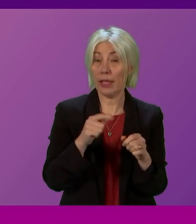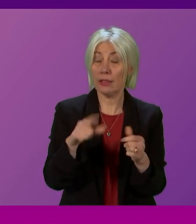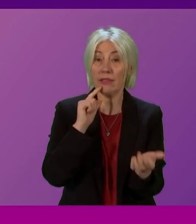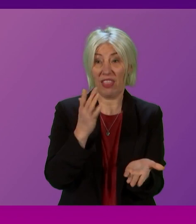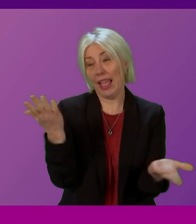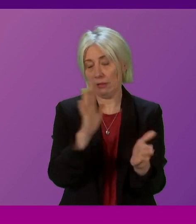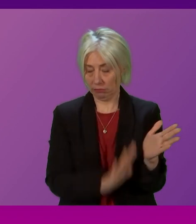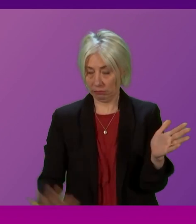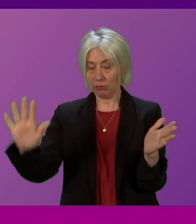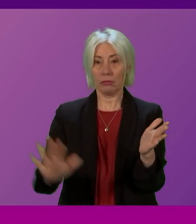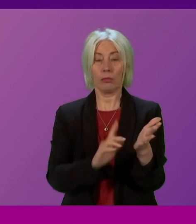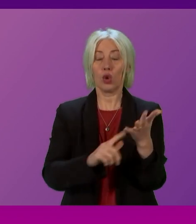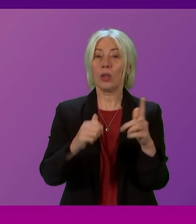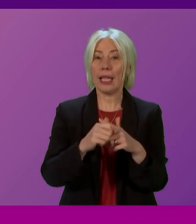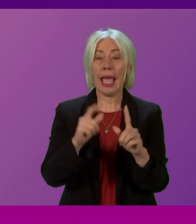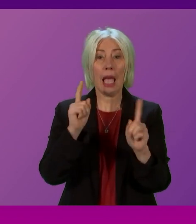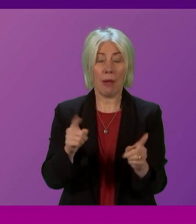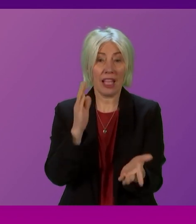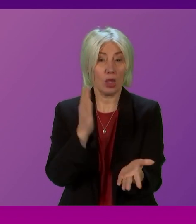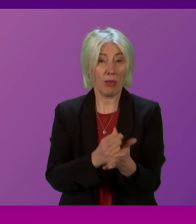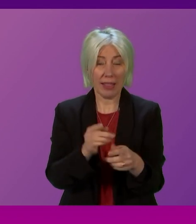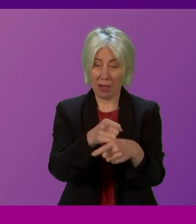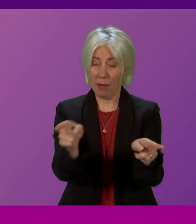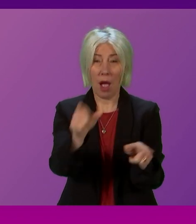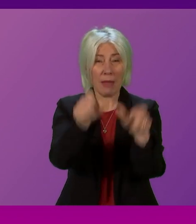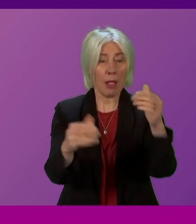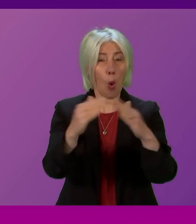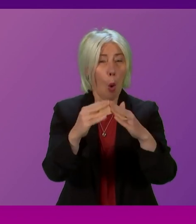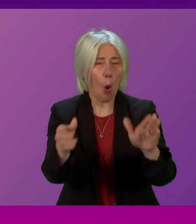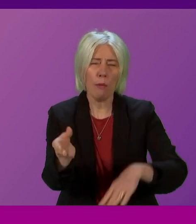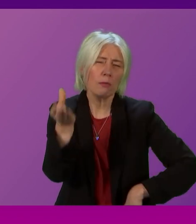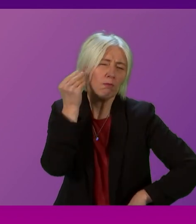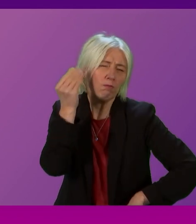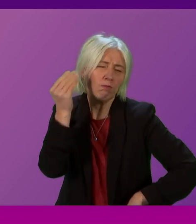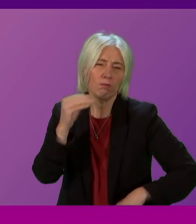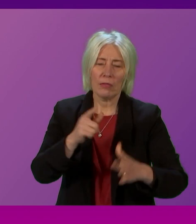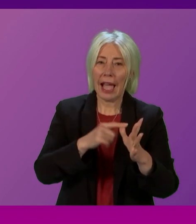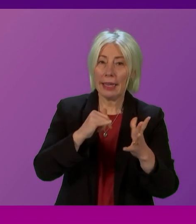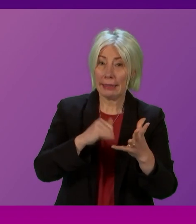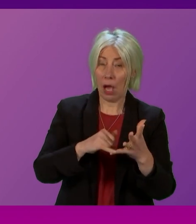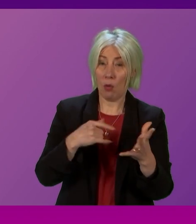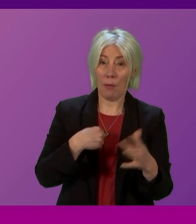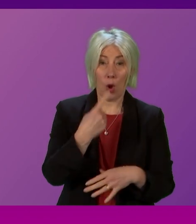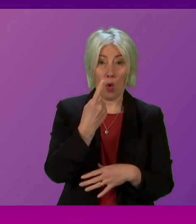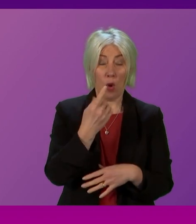People watching at home—including the one in 25 people in the Scottish population who